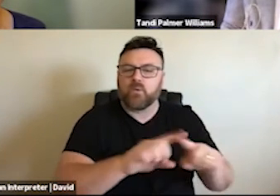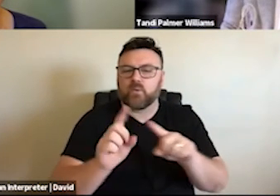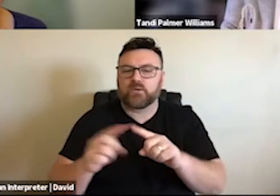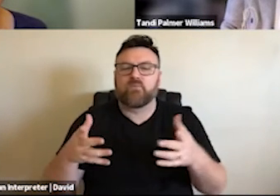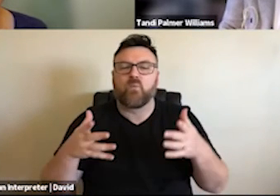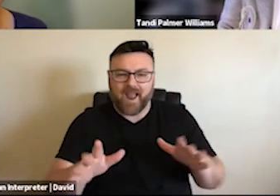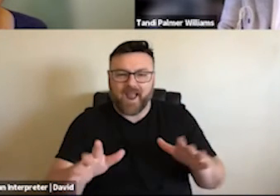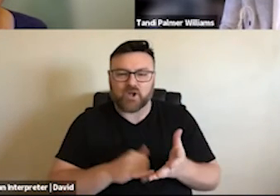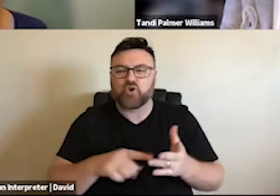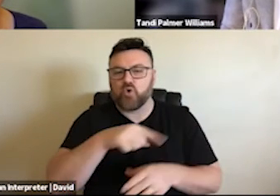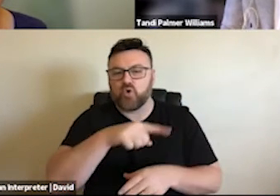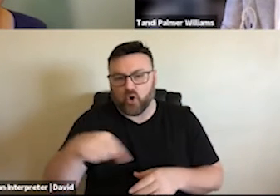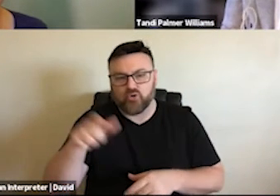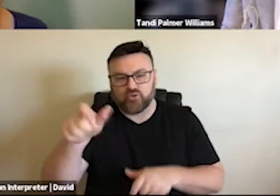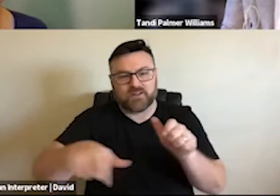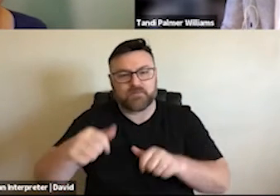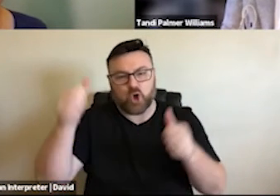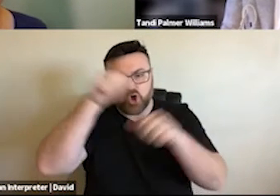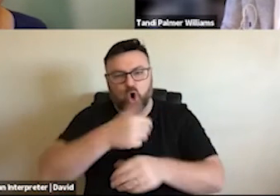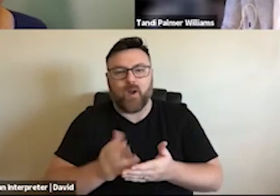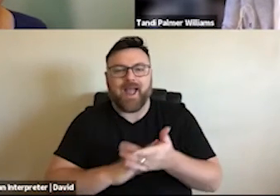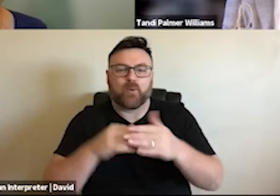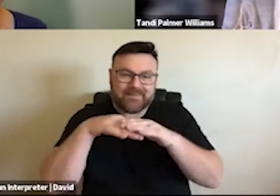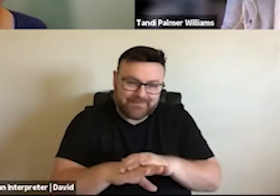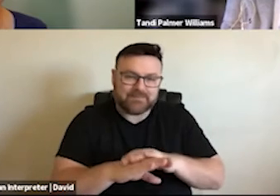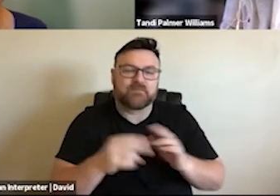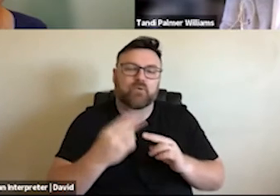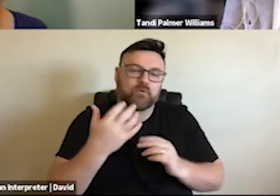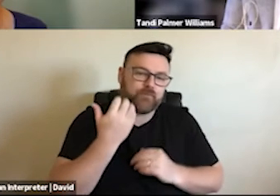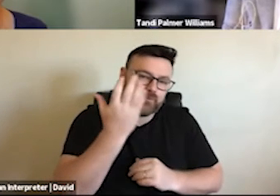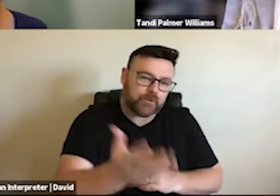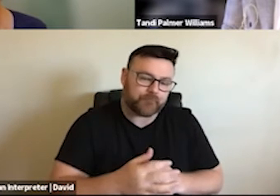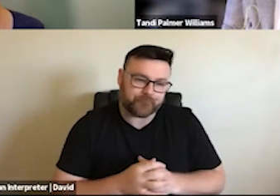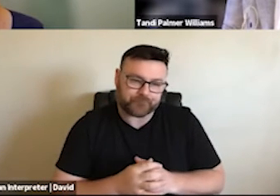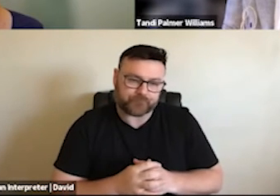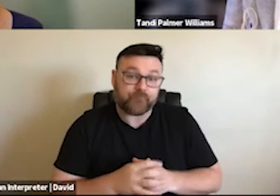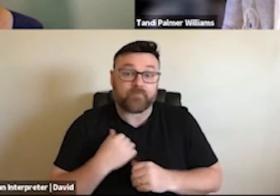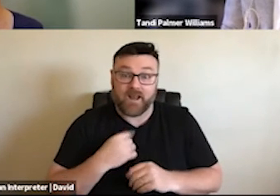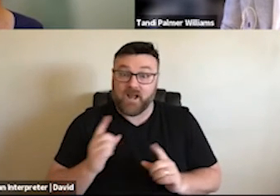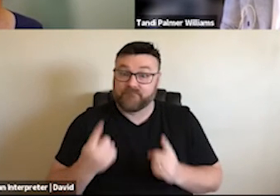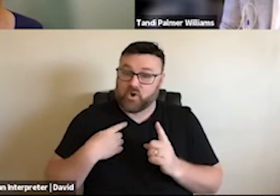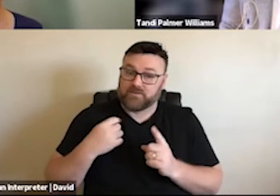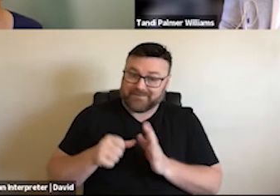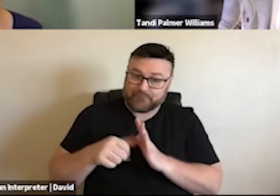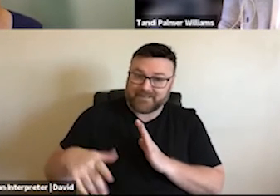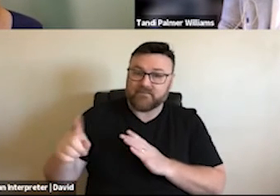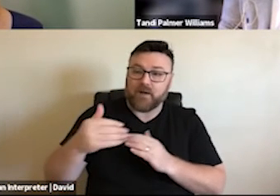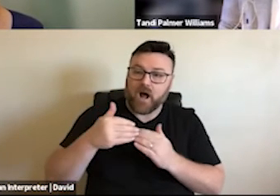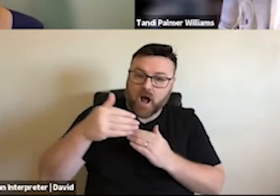Although it might be a cost upfront I think in time it will pay off.